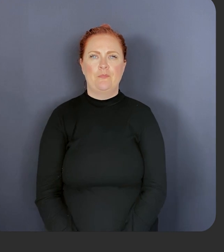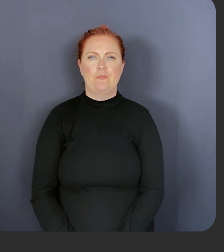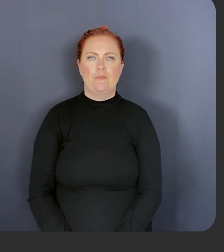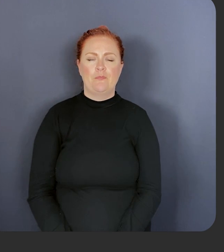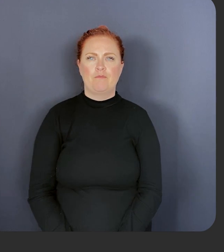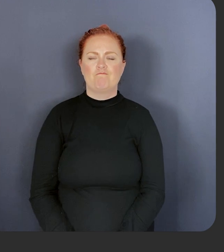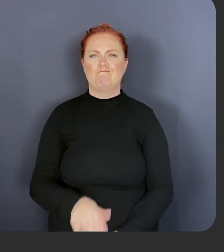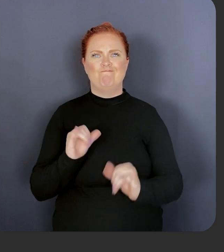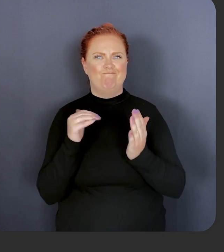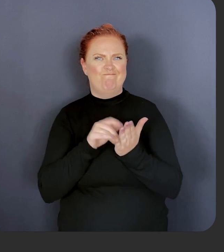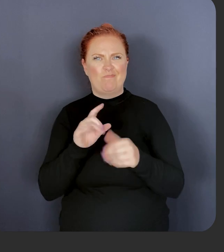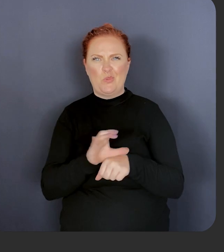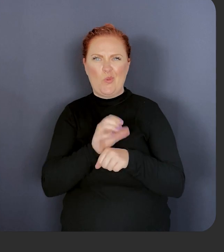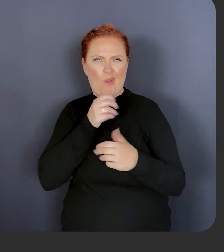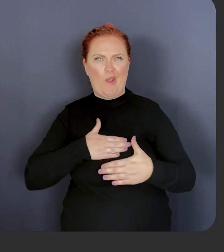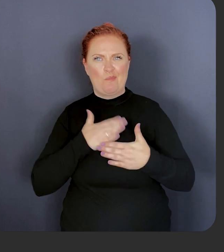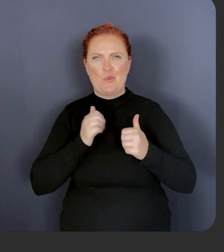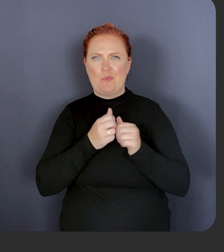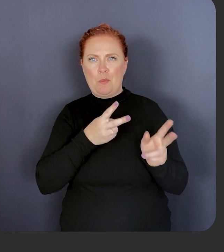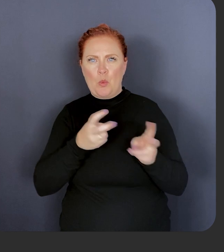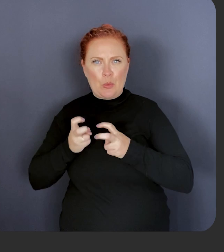It is really unhappy with that import.